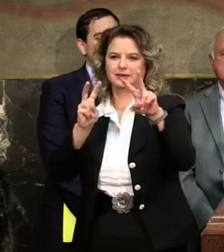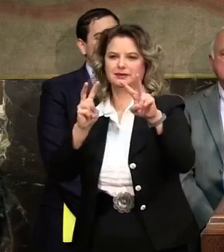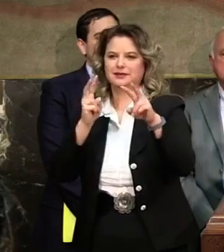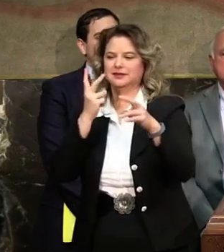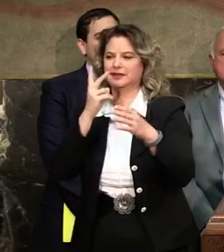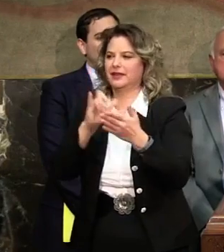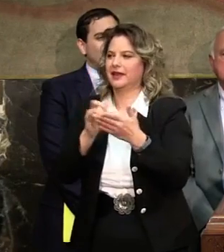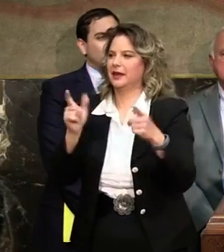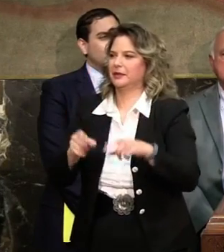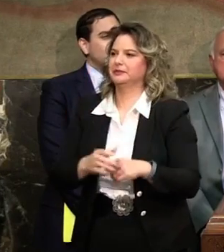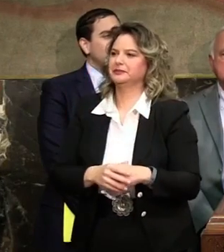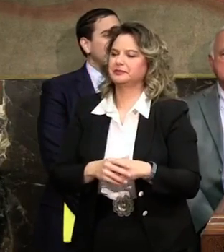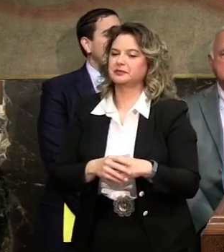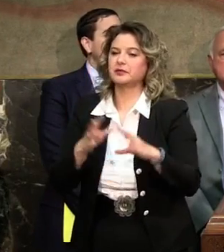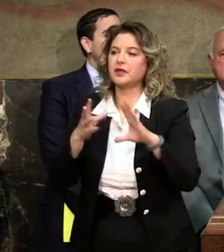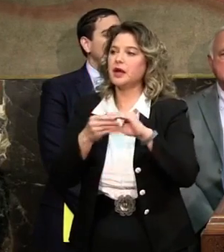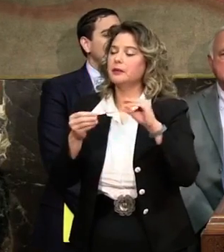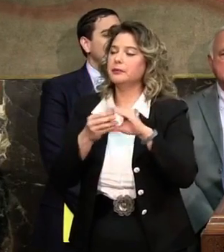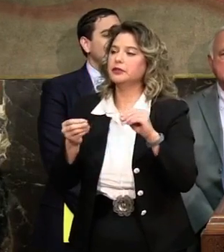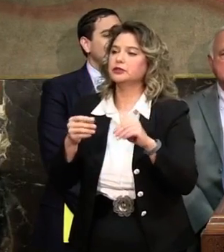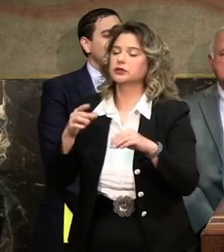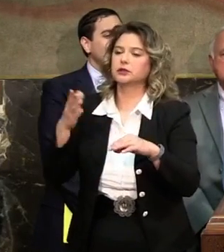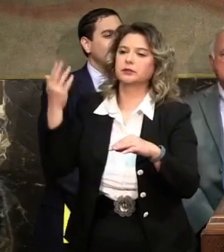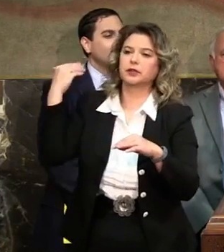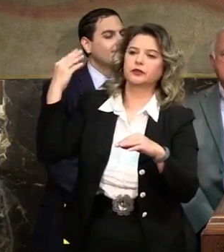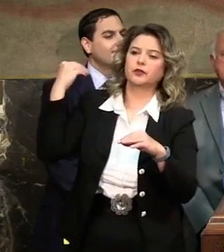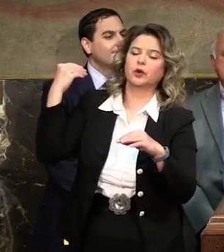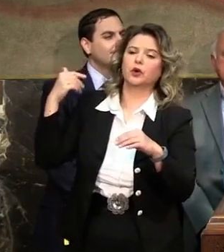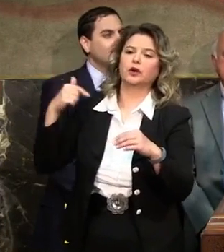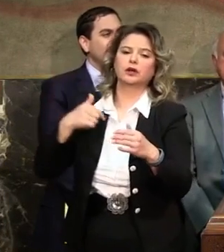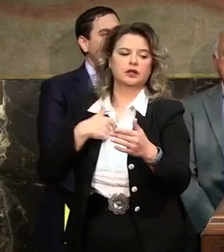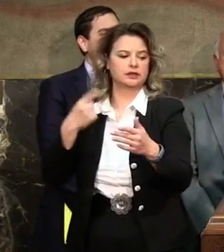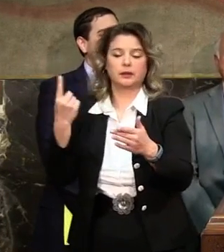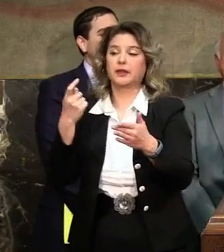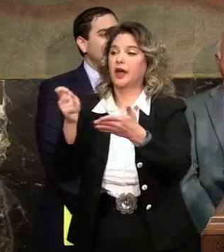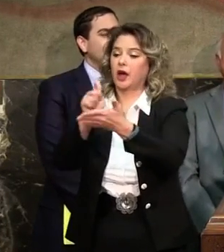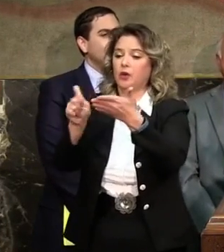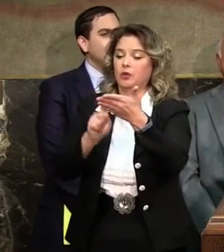dissent that I wrote in 1998 where a